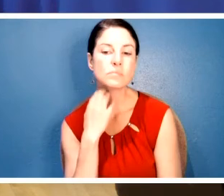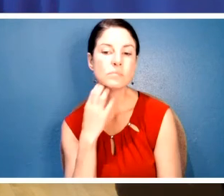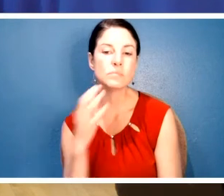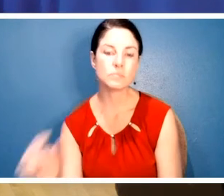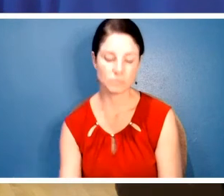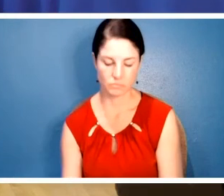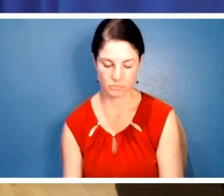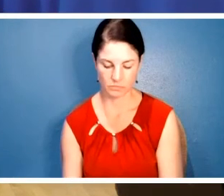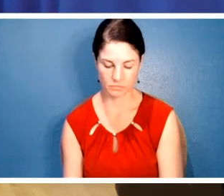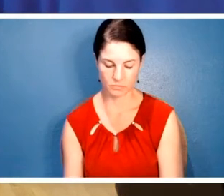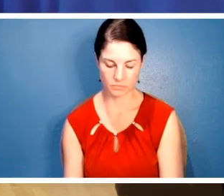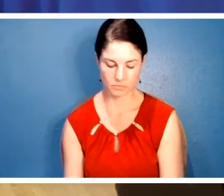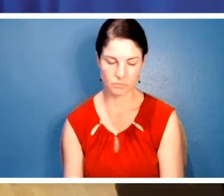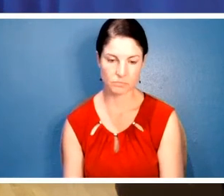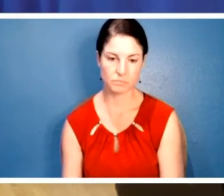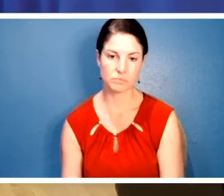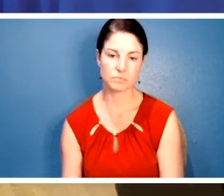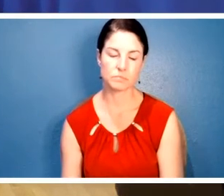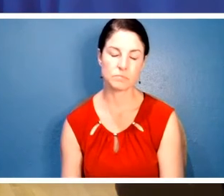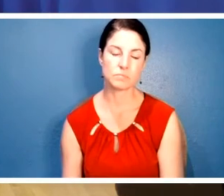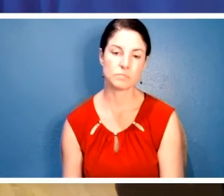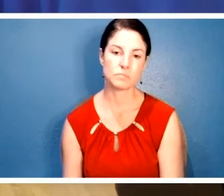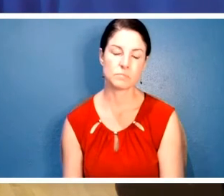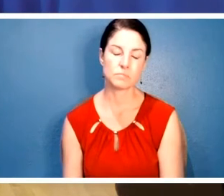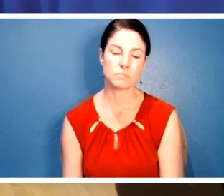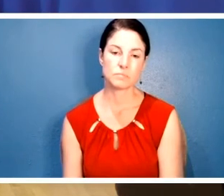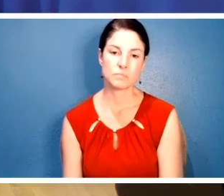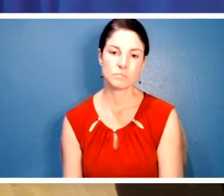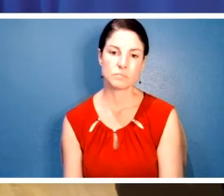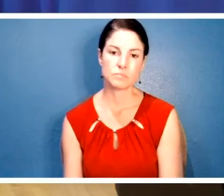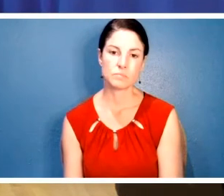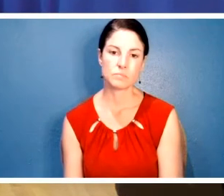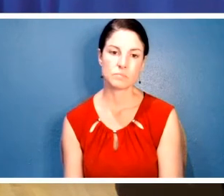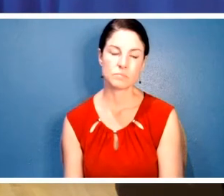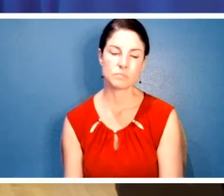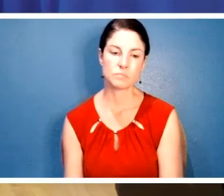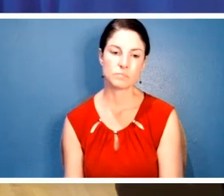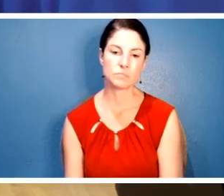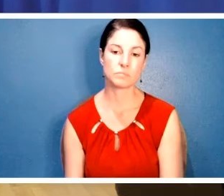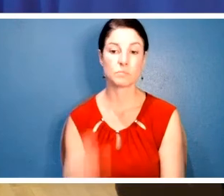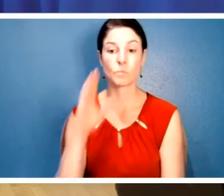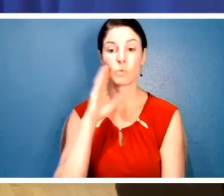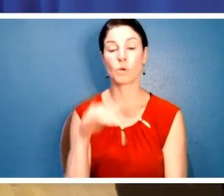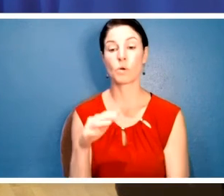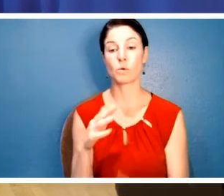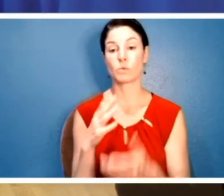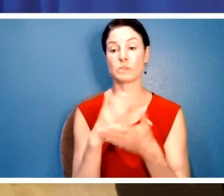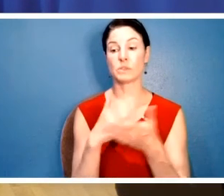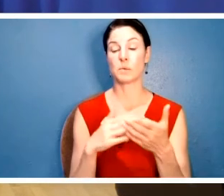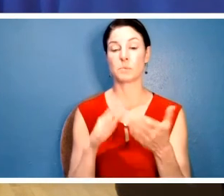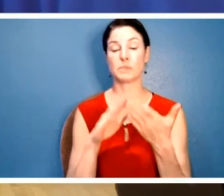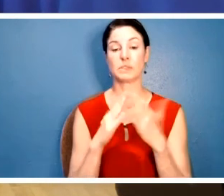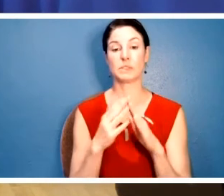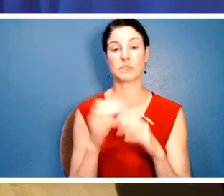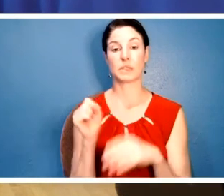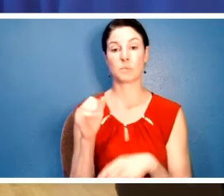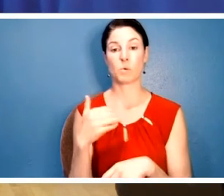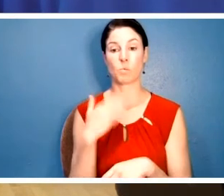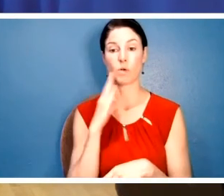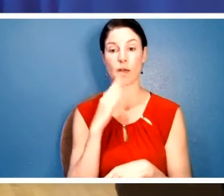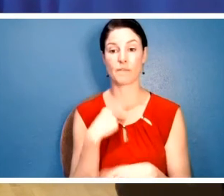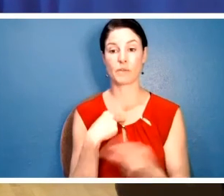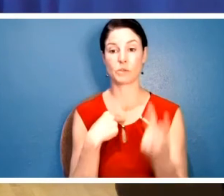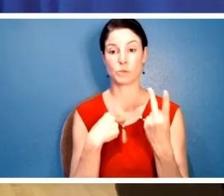yeah and I, you know, and also, I mean if there's enough feed, you know, obviously we know some cities like city of sacramento will have to and but if there's enough, and whether Community of.